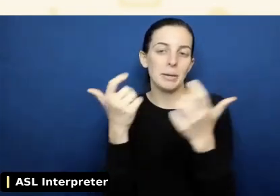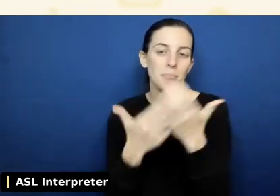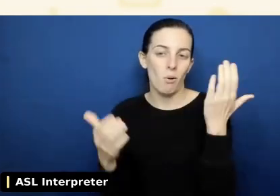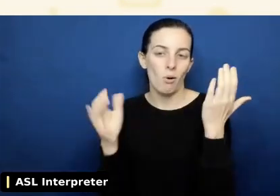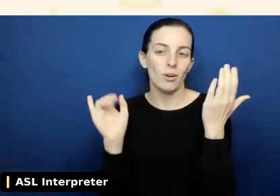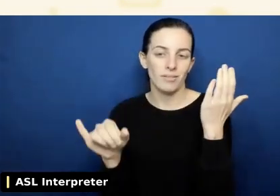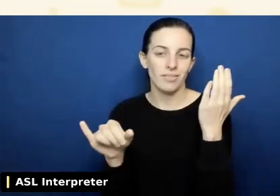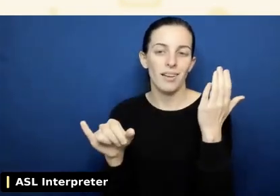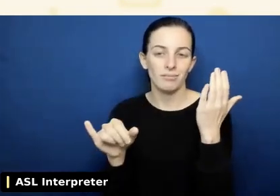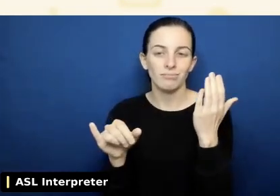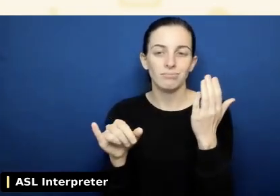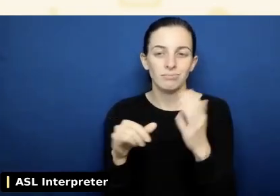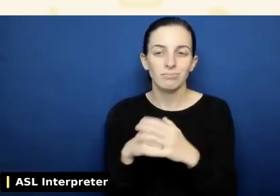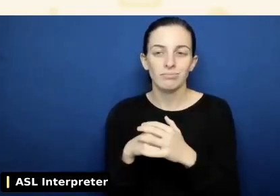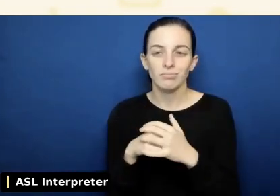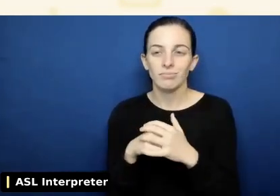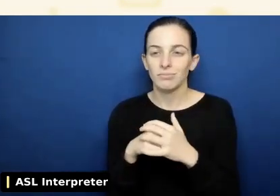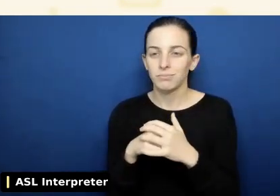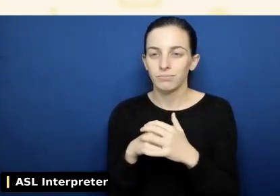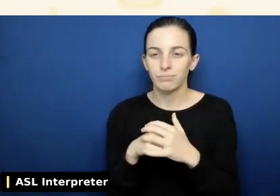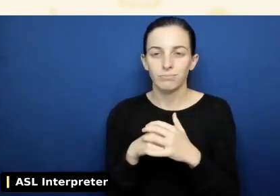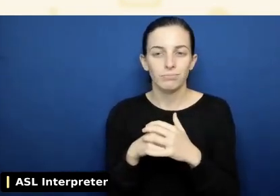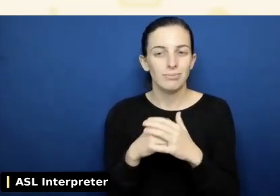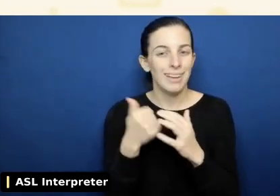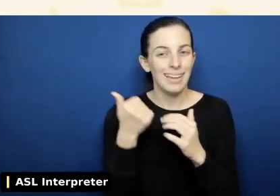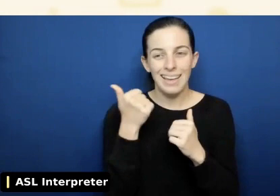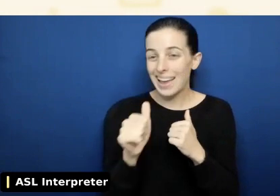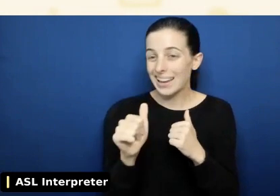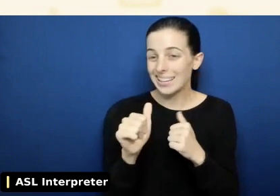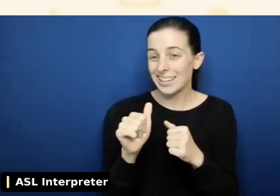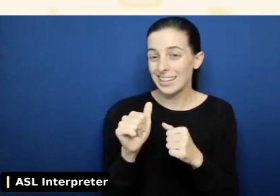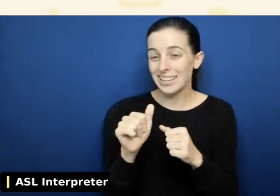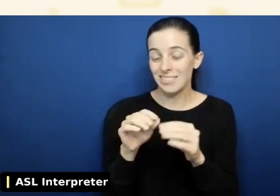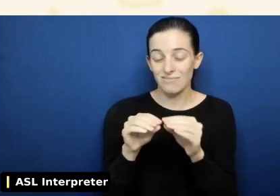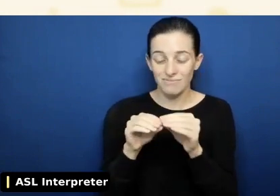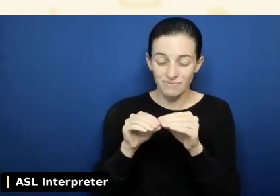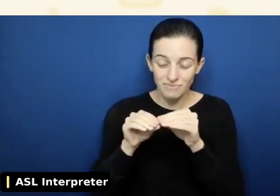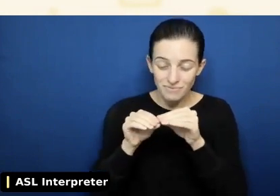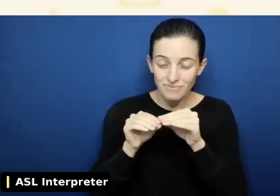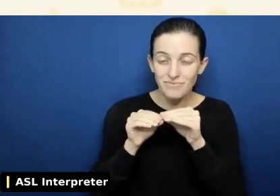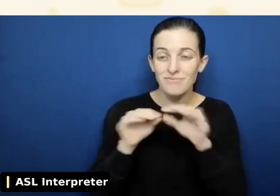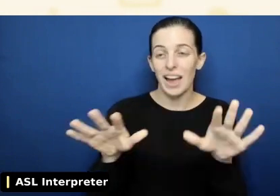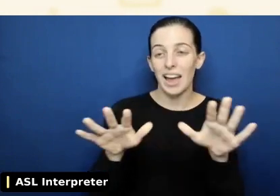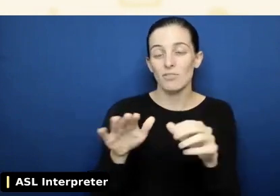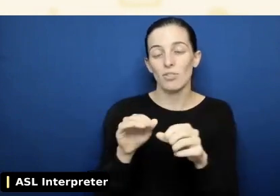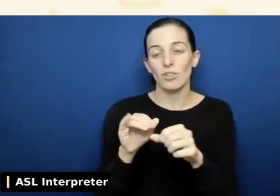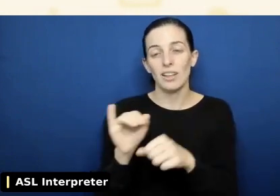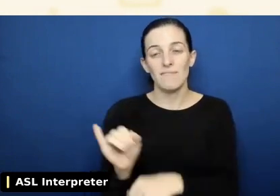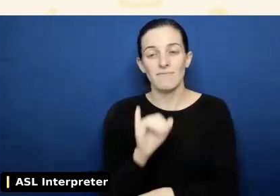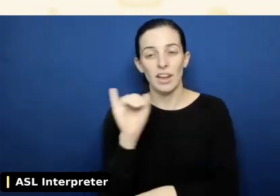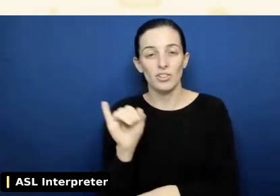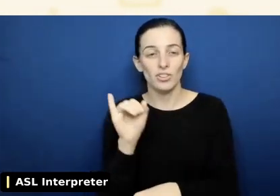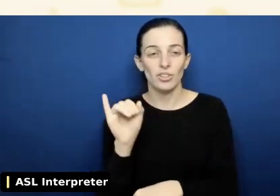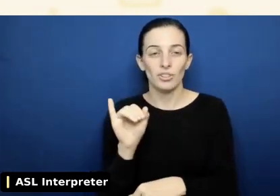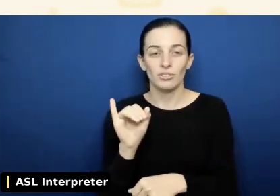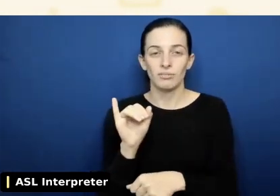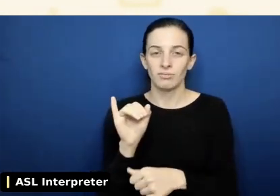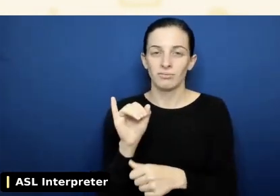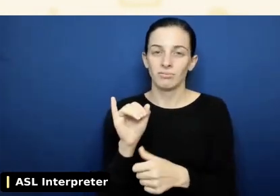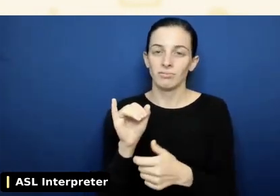Any viral infection gives internal stress, and COVID,